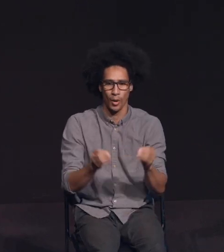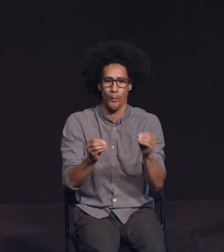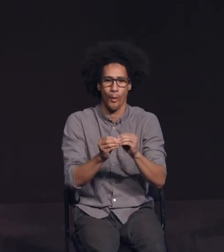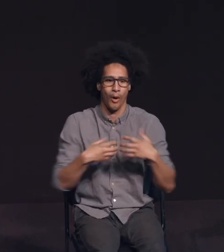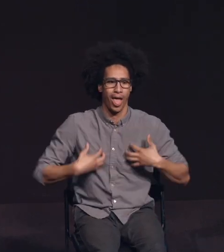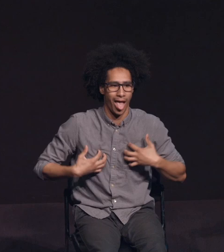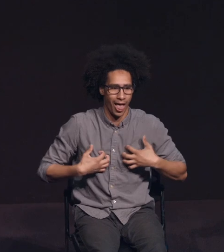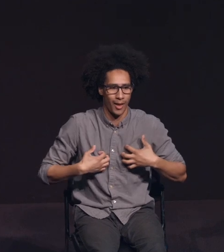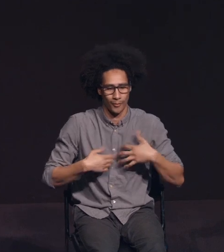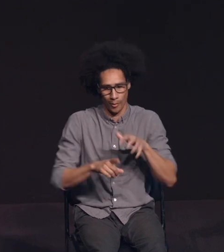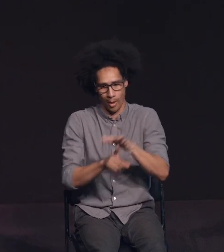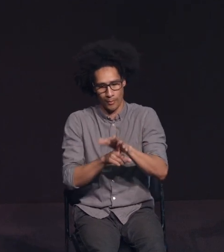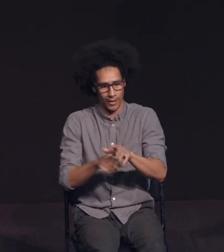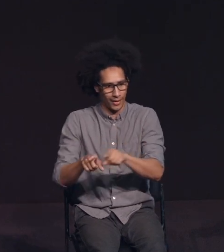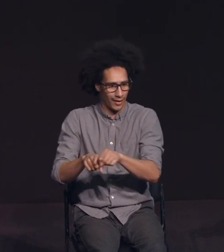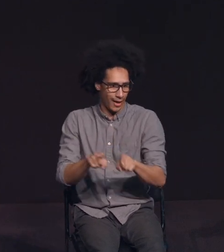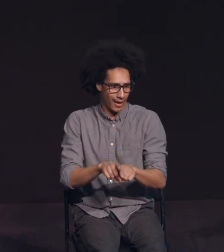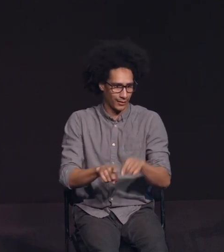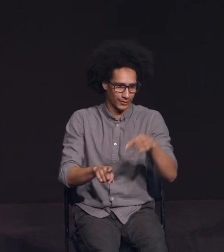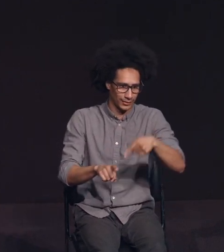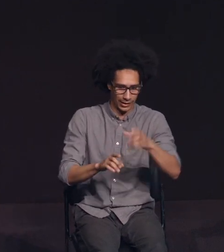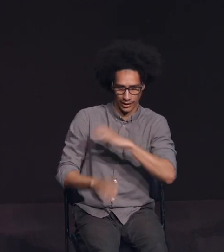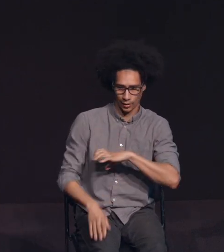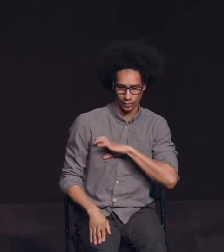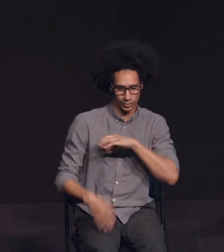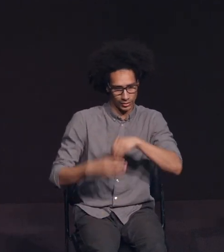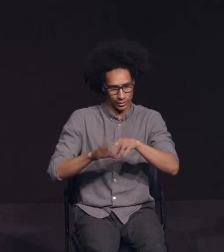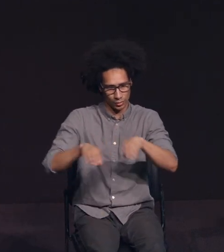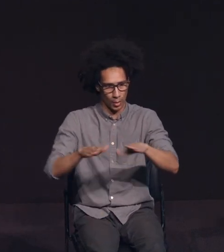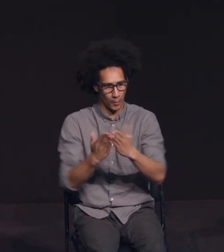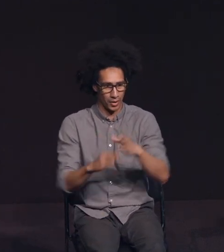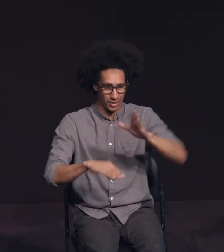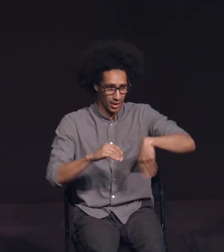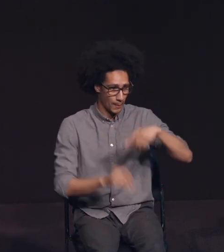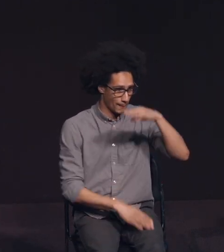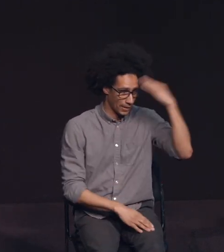as protagonists of children's books than Black children.